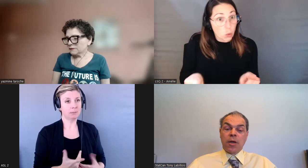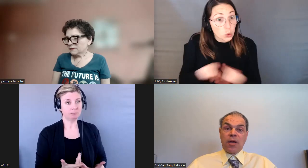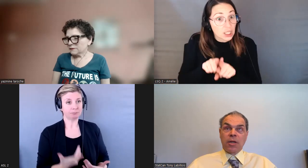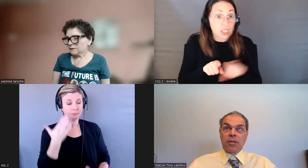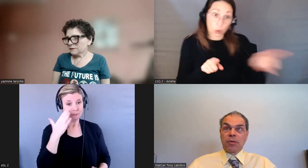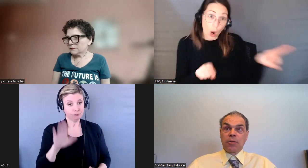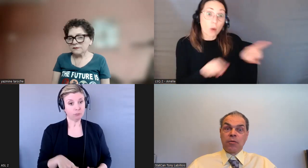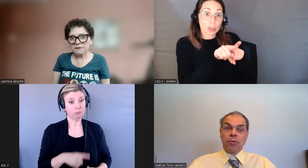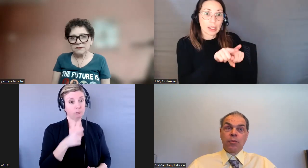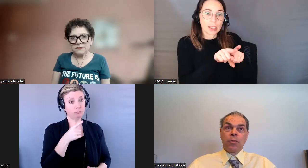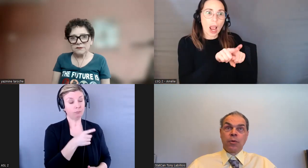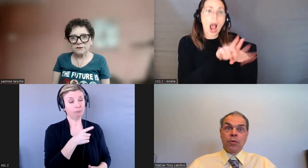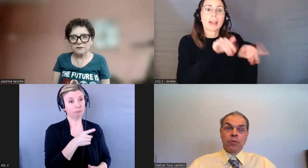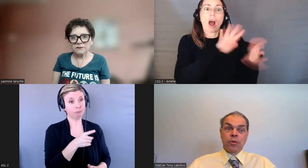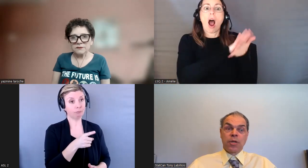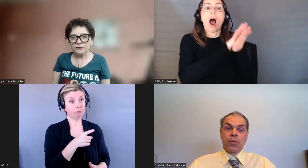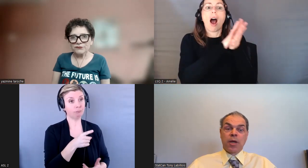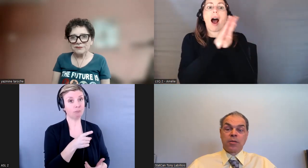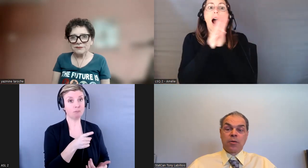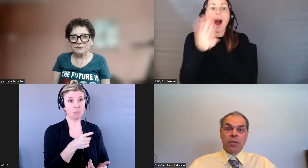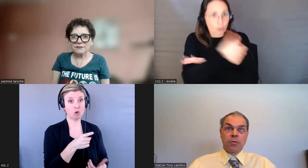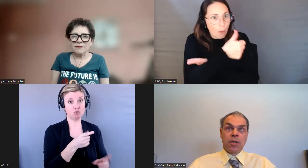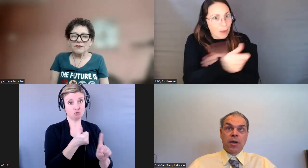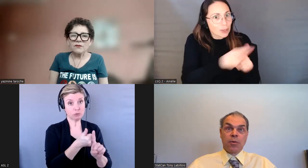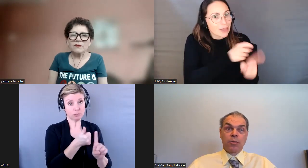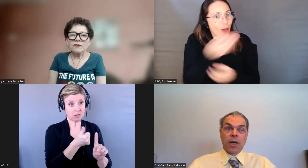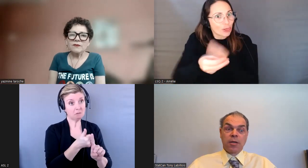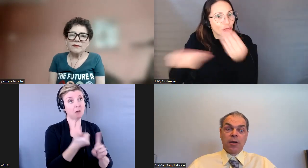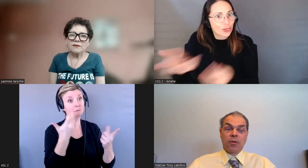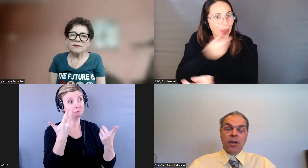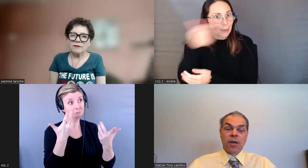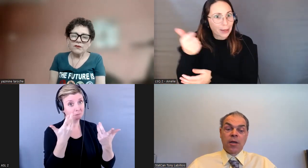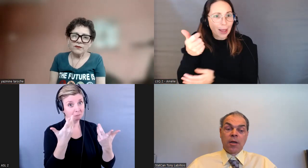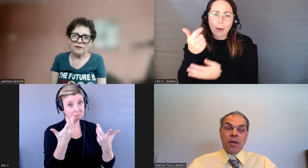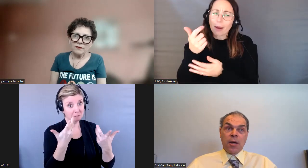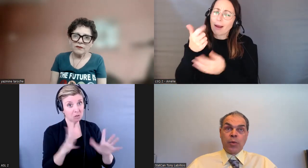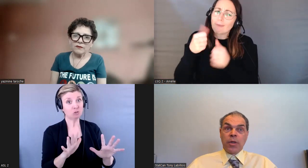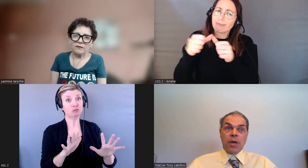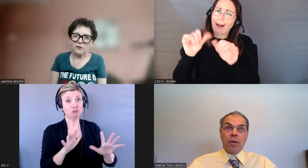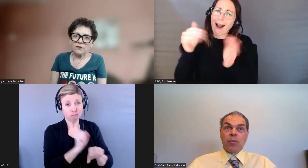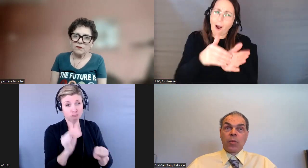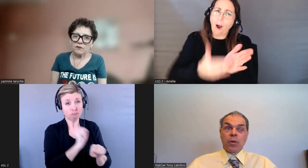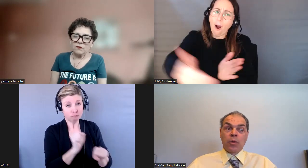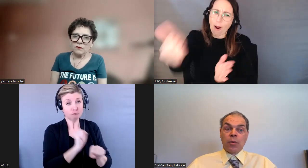us you are with time you you have become a source of inspiration you'll be that uh for